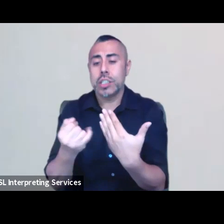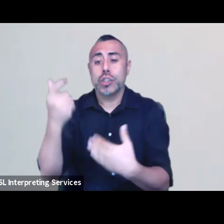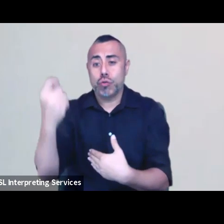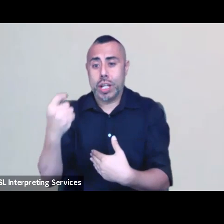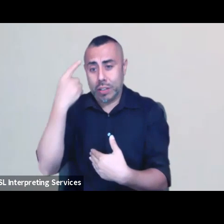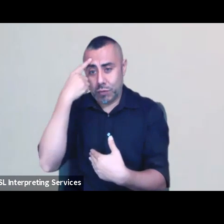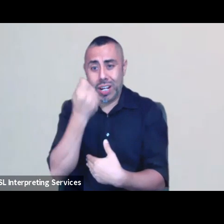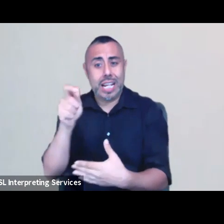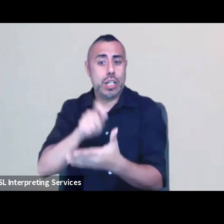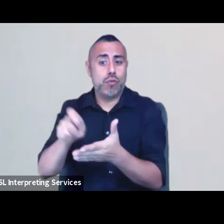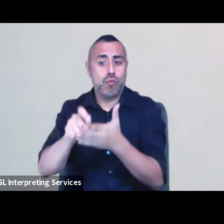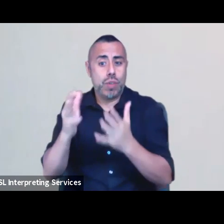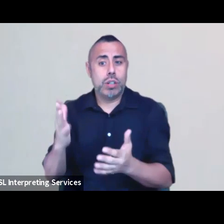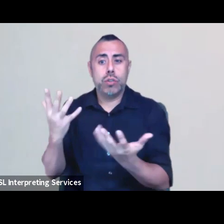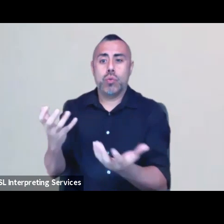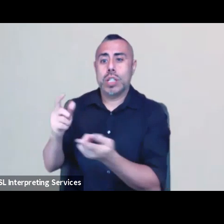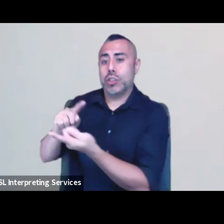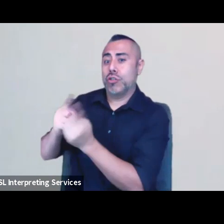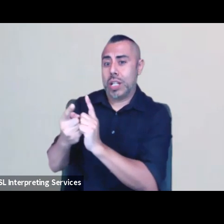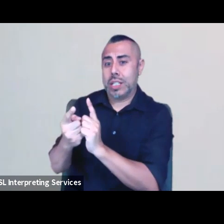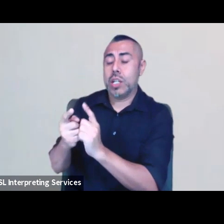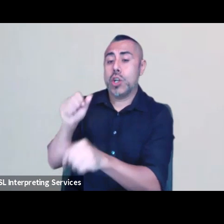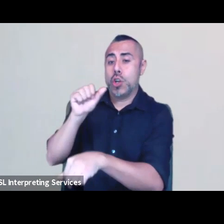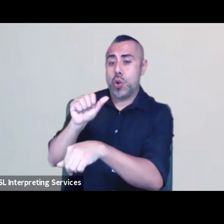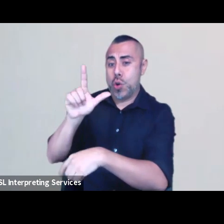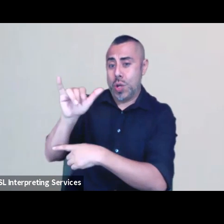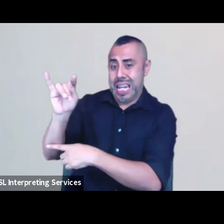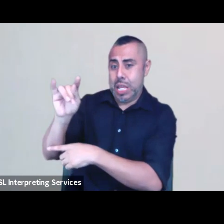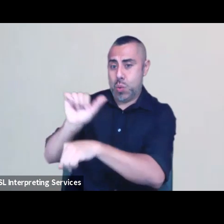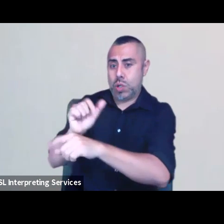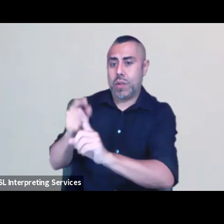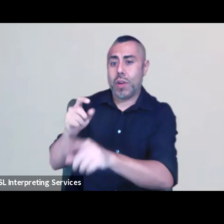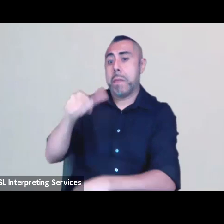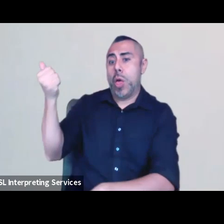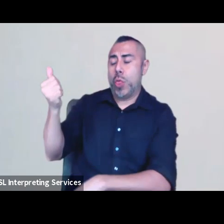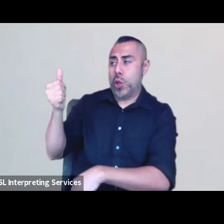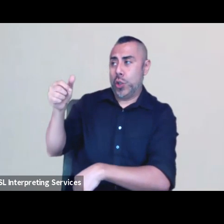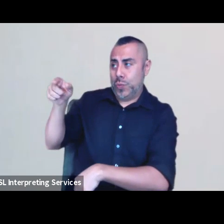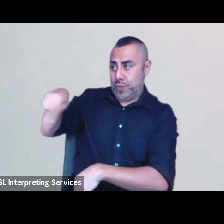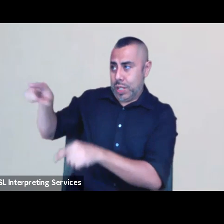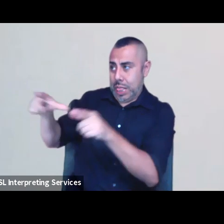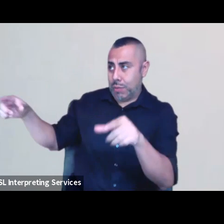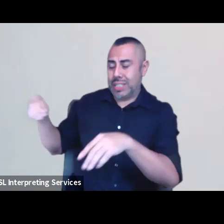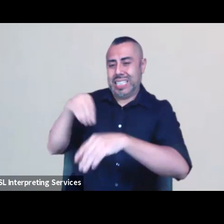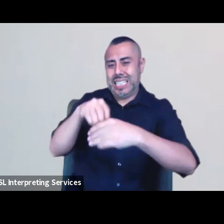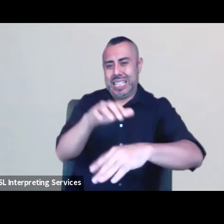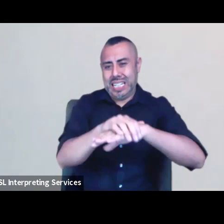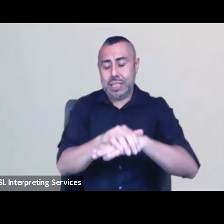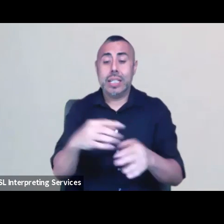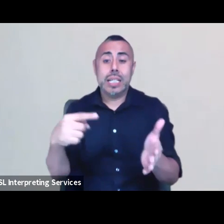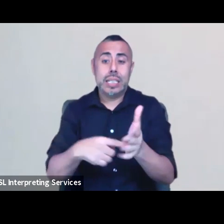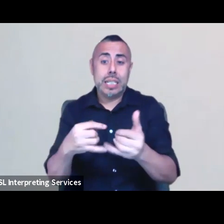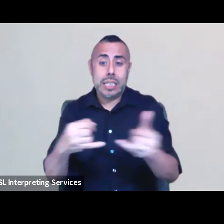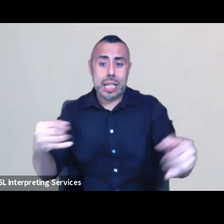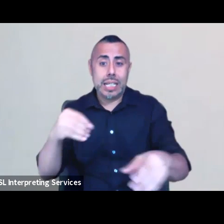from other languages into English. The deadlines for these programs are in January and March of every year